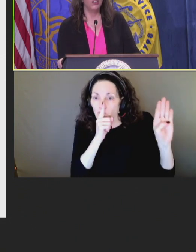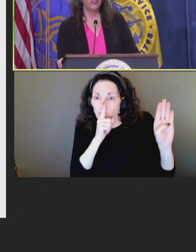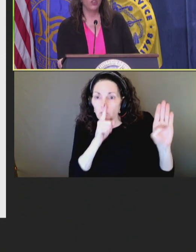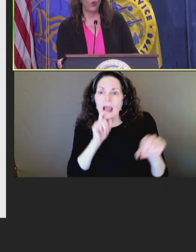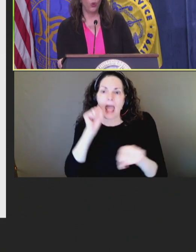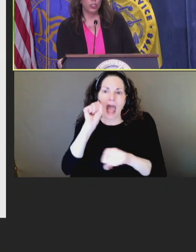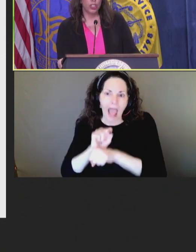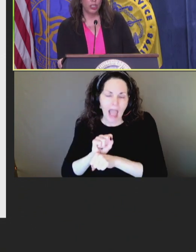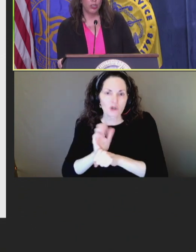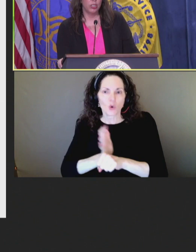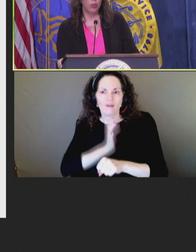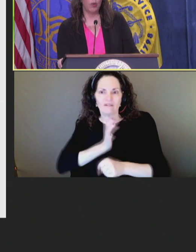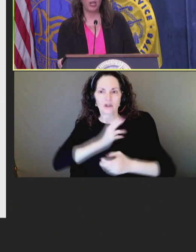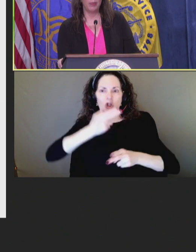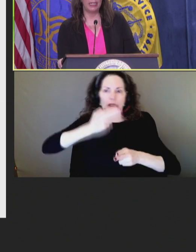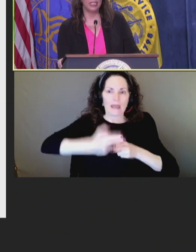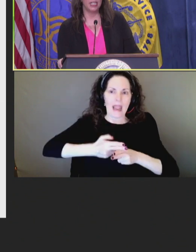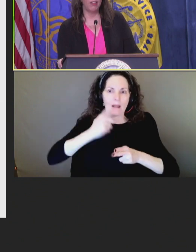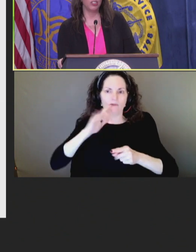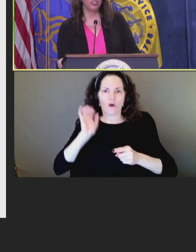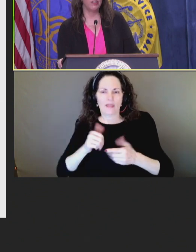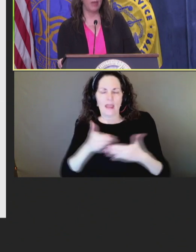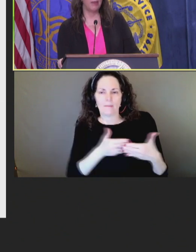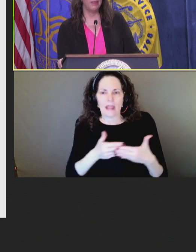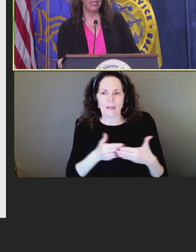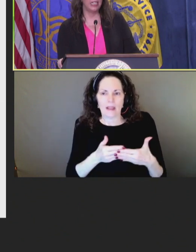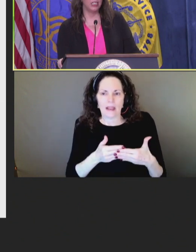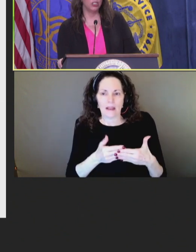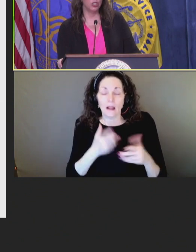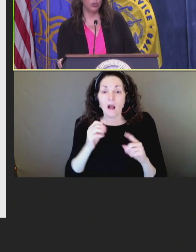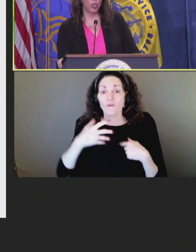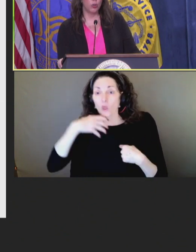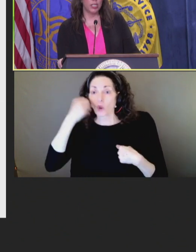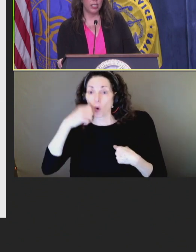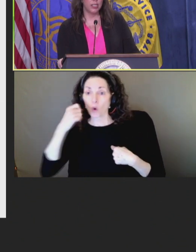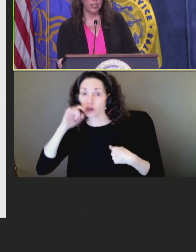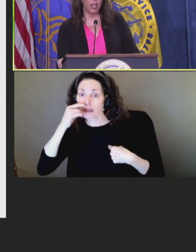For the older children who are recommended to have nirsevimab, they need two doses of